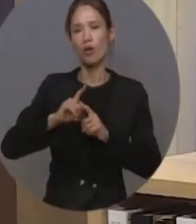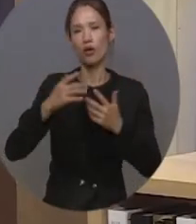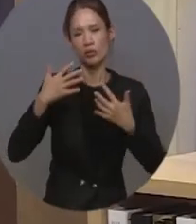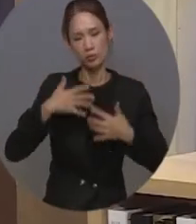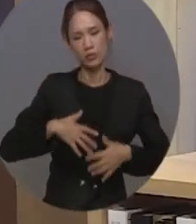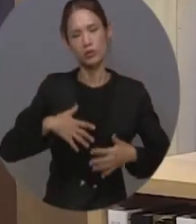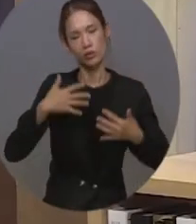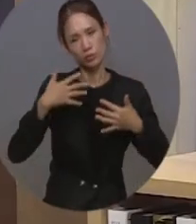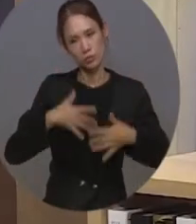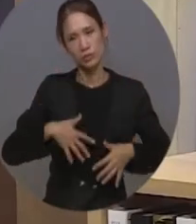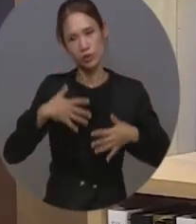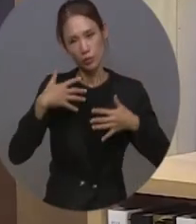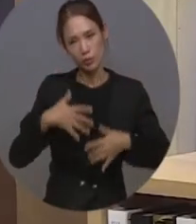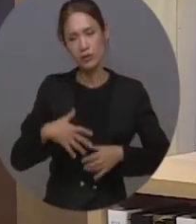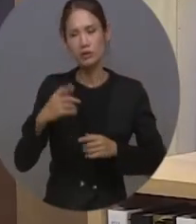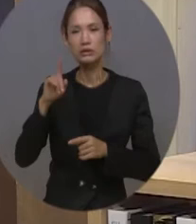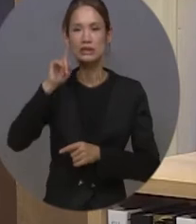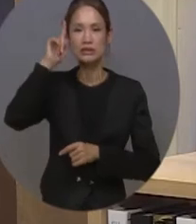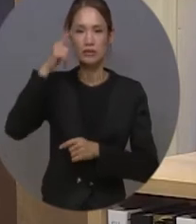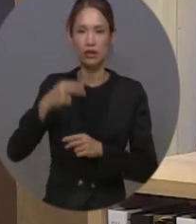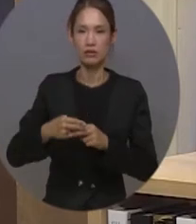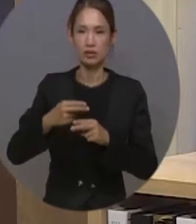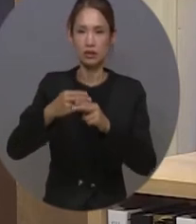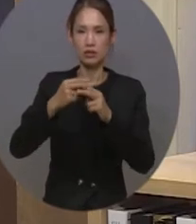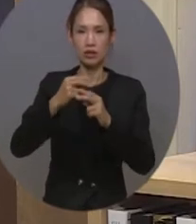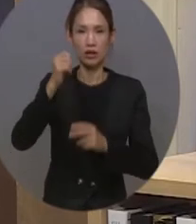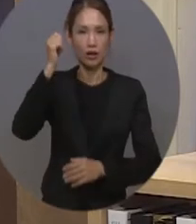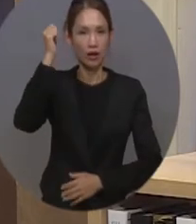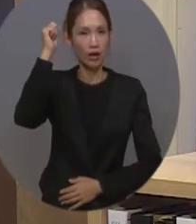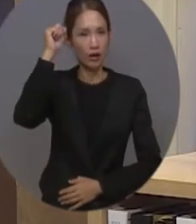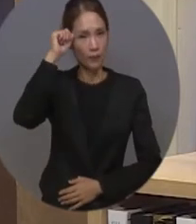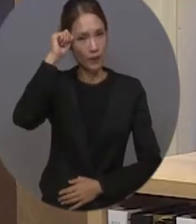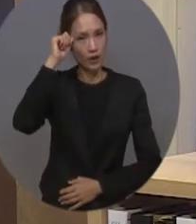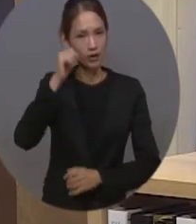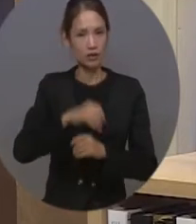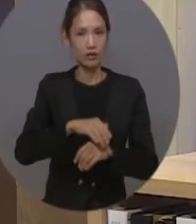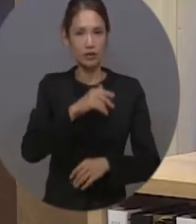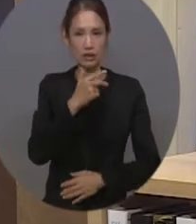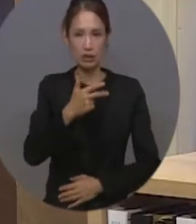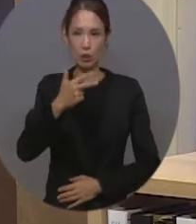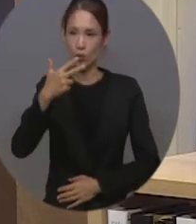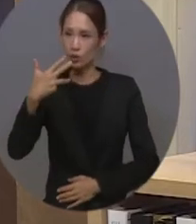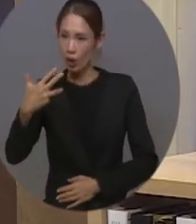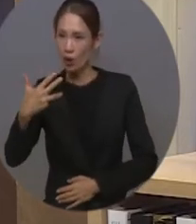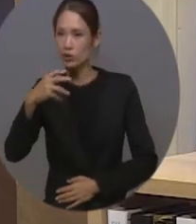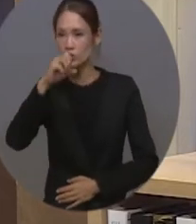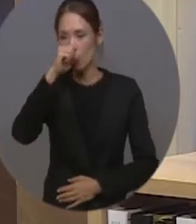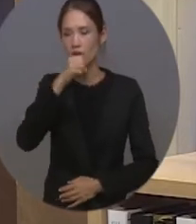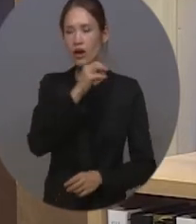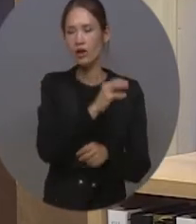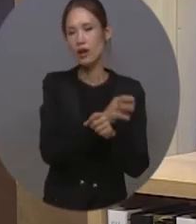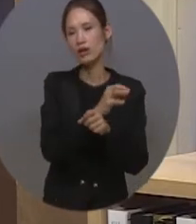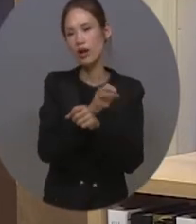so I get tired and stressed the next day I bought 7 to 8 pillows that are known to be good